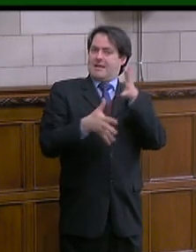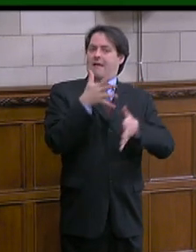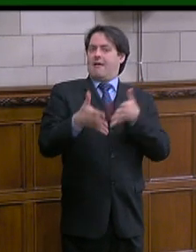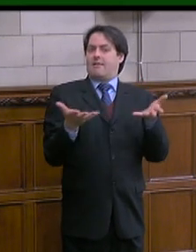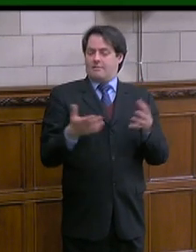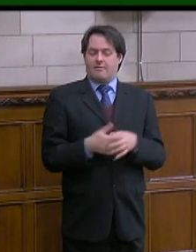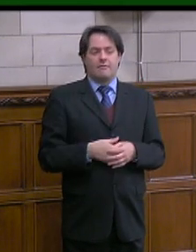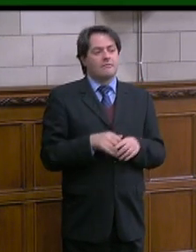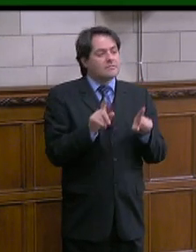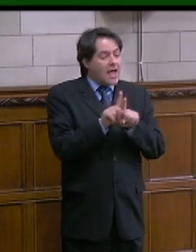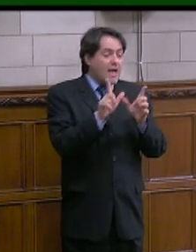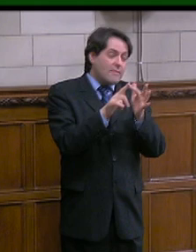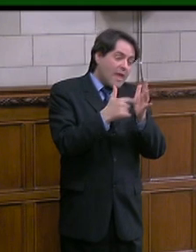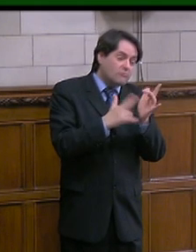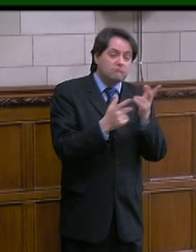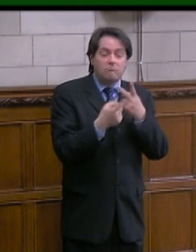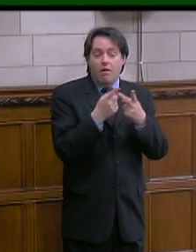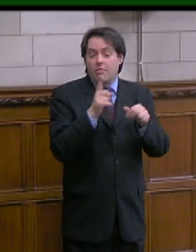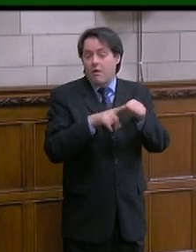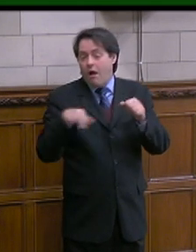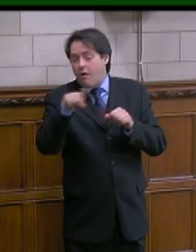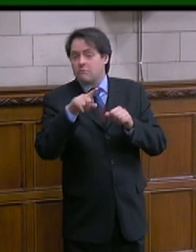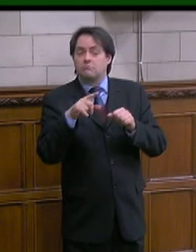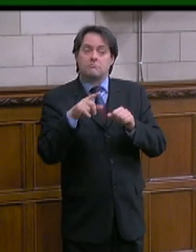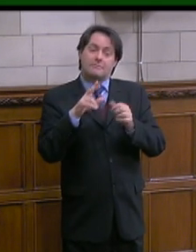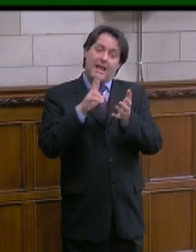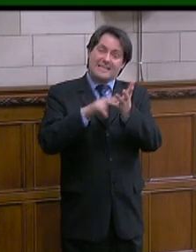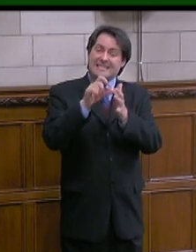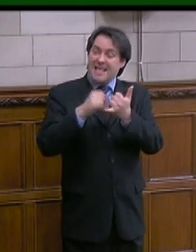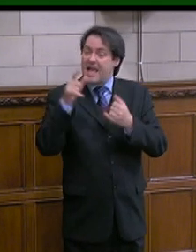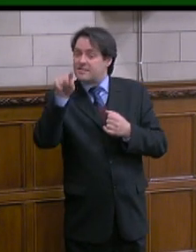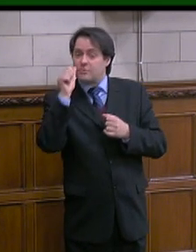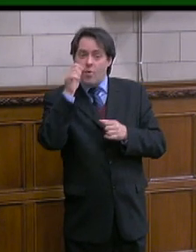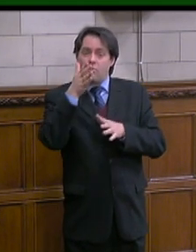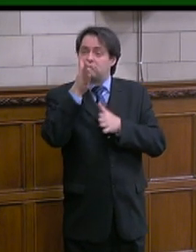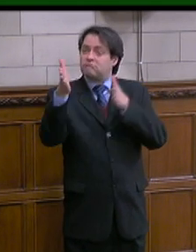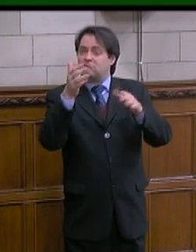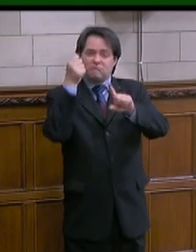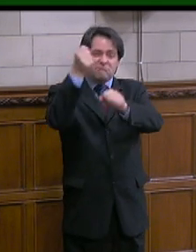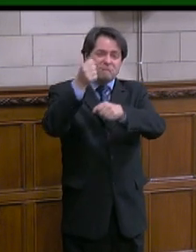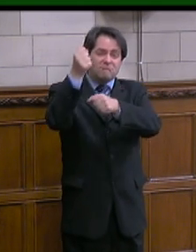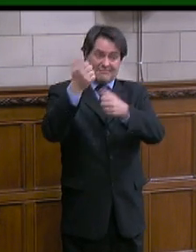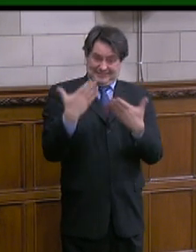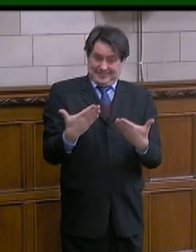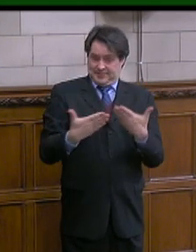People such as Erin and other young people from the National Deaf Children’s Society are out there campaigning on this issue.